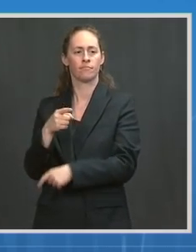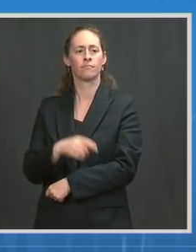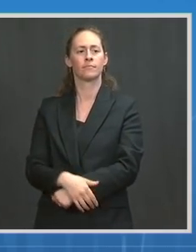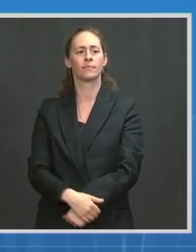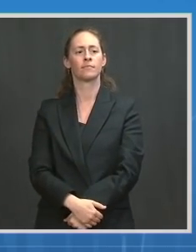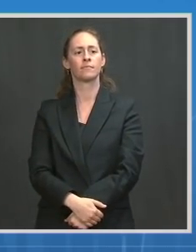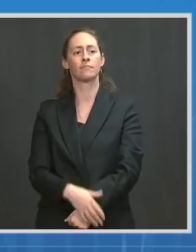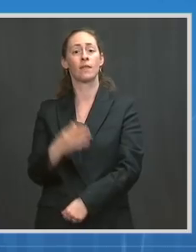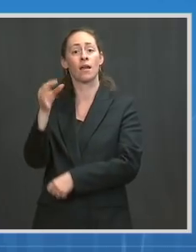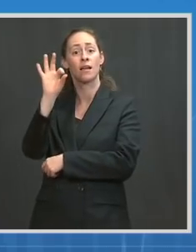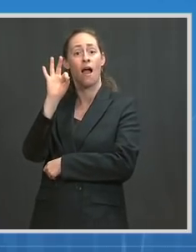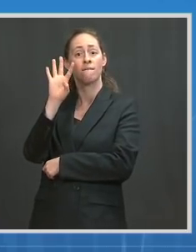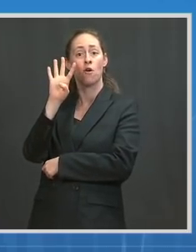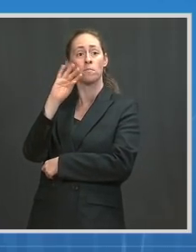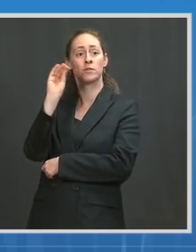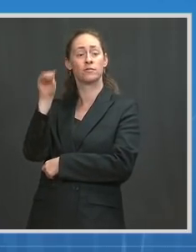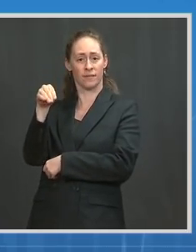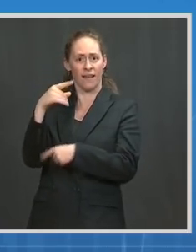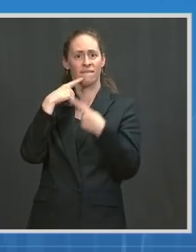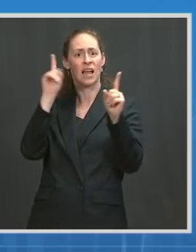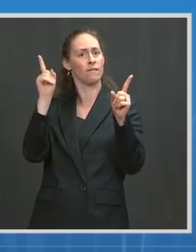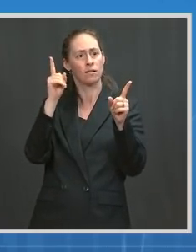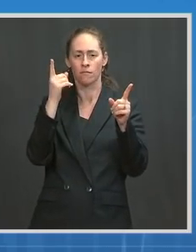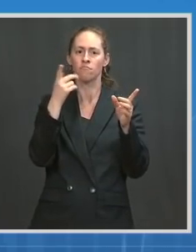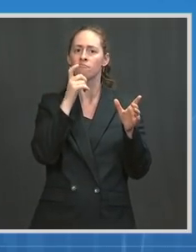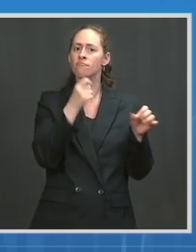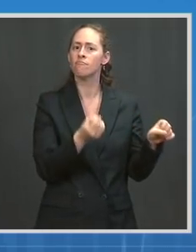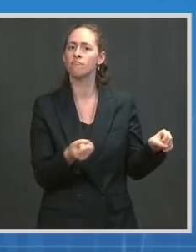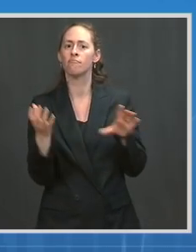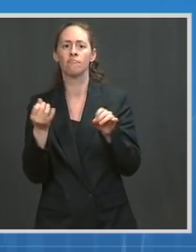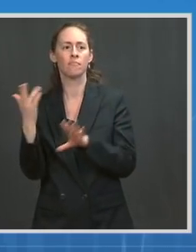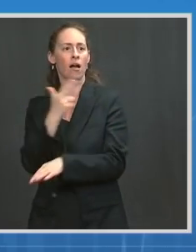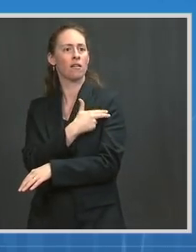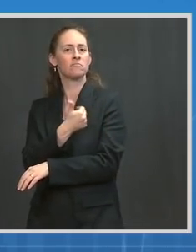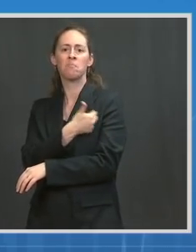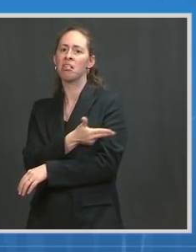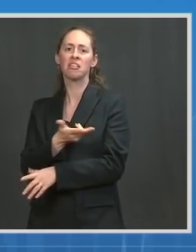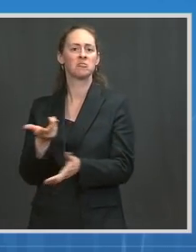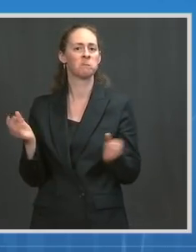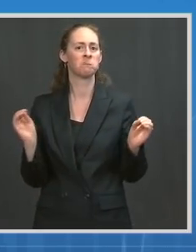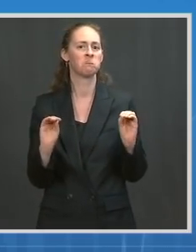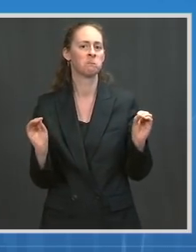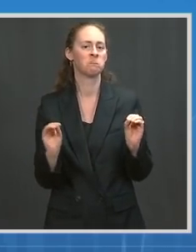from COVID-19 in an evaluation across 24 hospitals in 14 states.